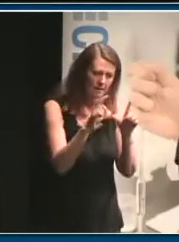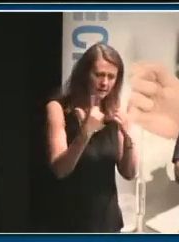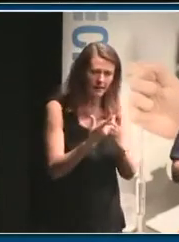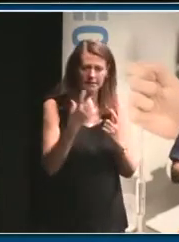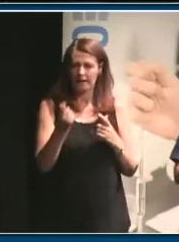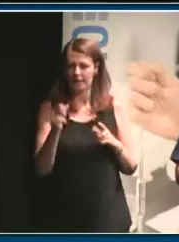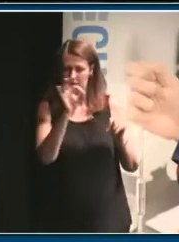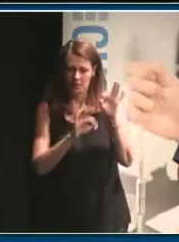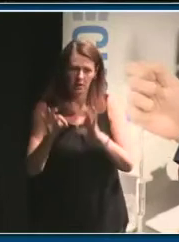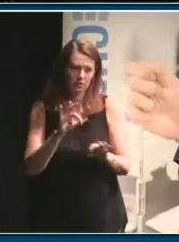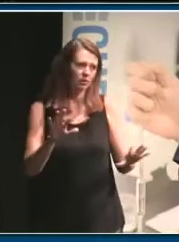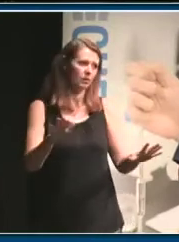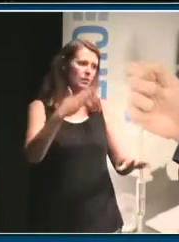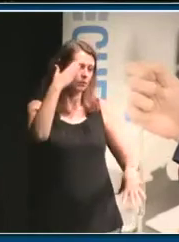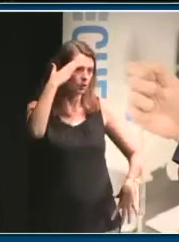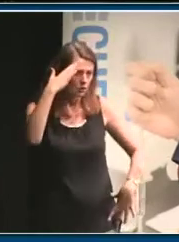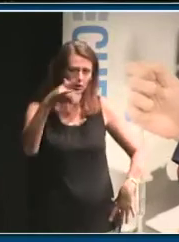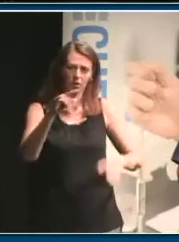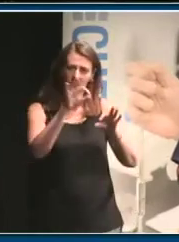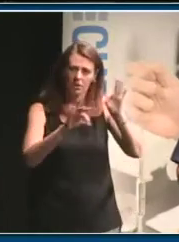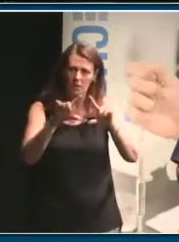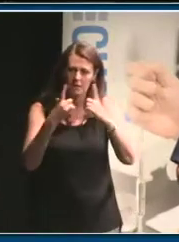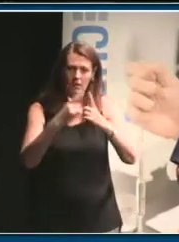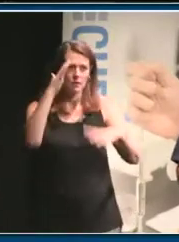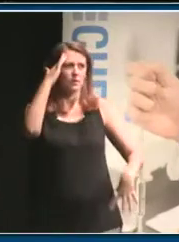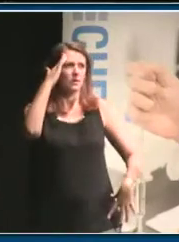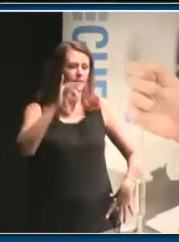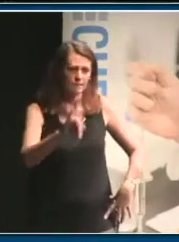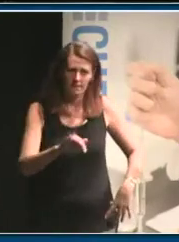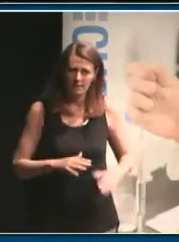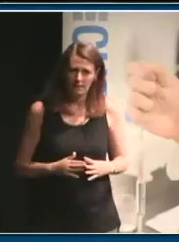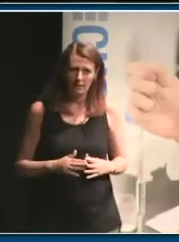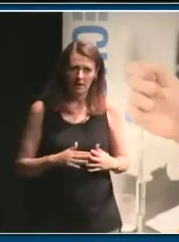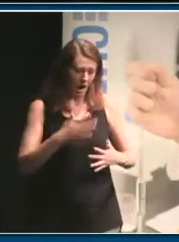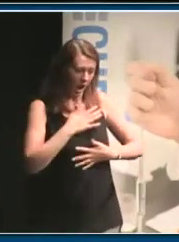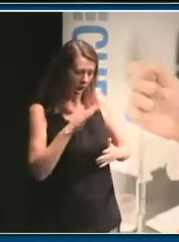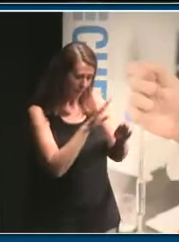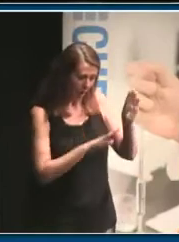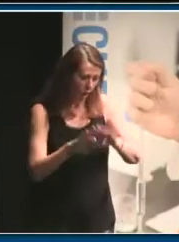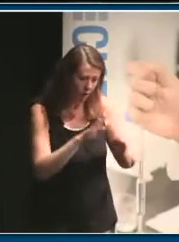class oh my god I had to take a science class huh? All right well I like biology, mitosis, meiosis,